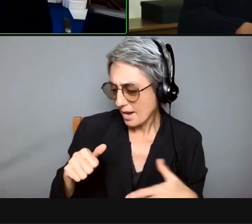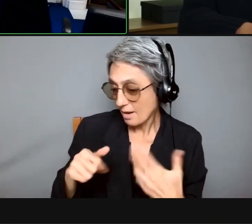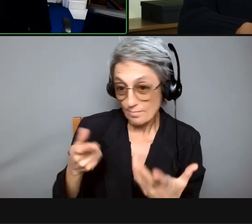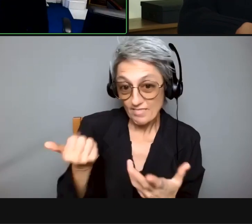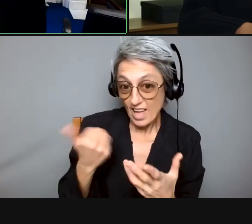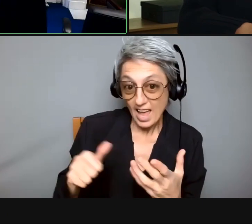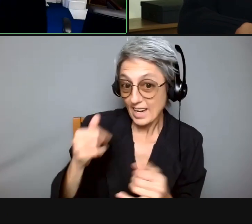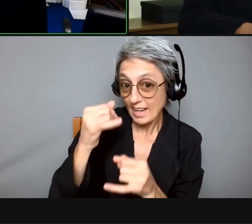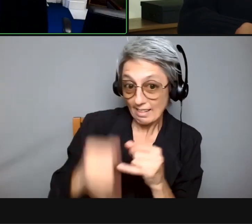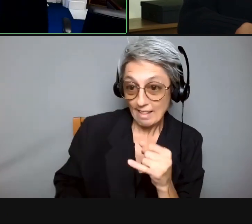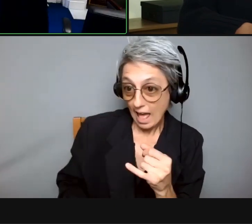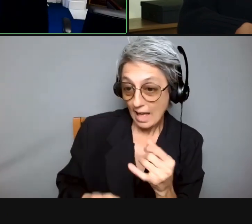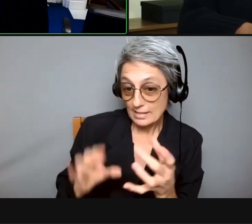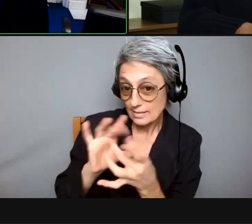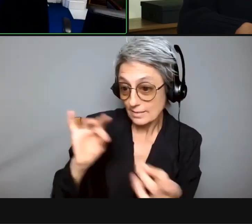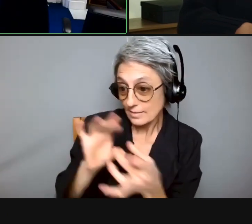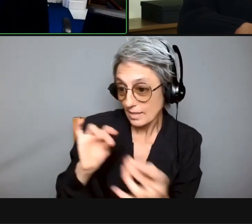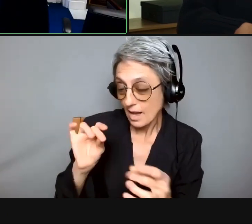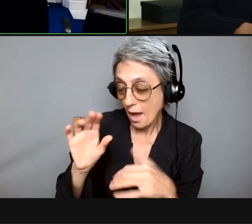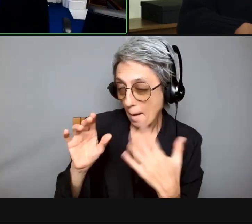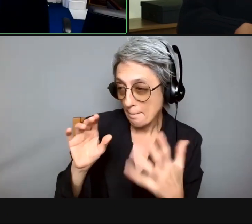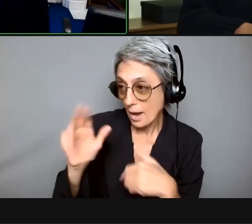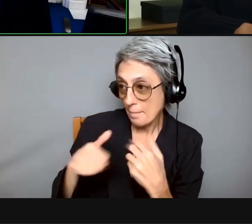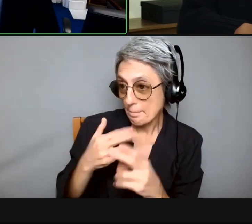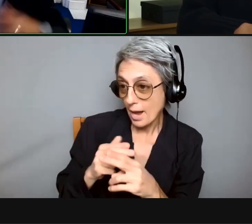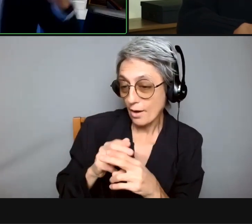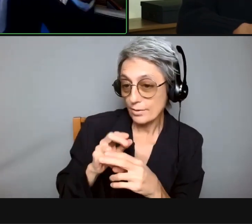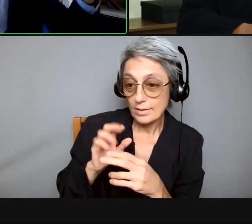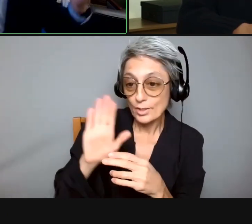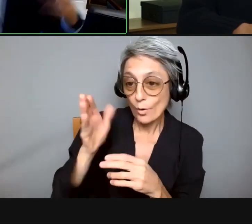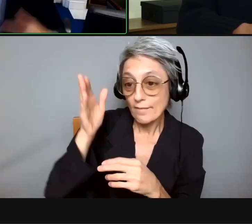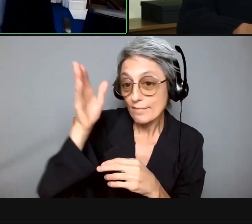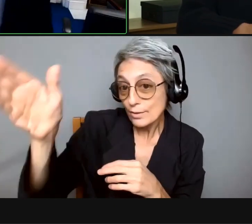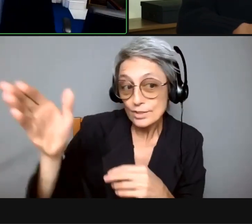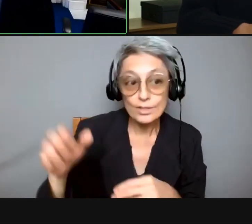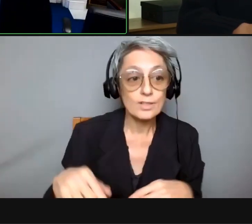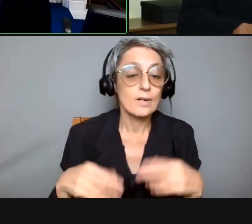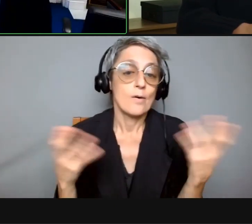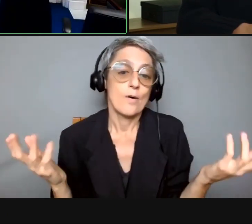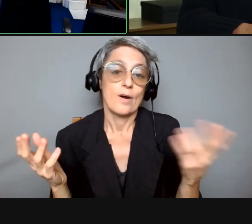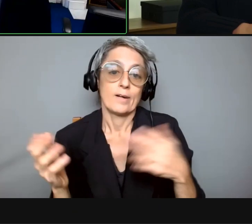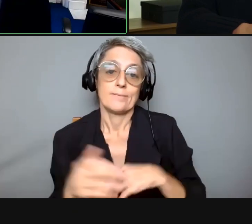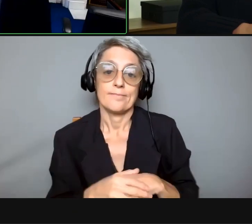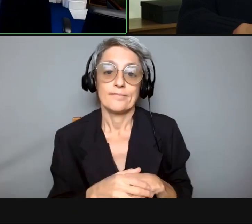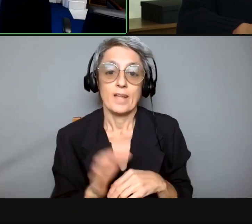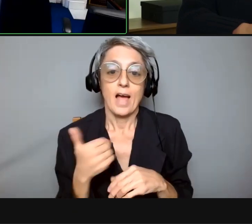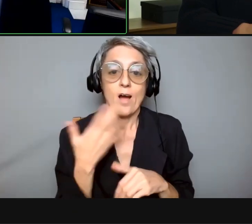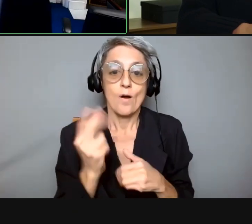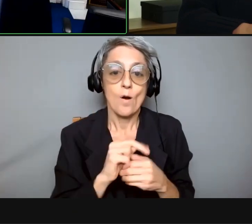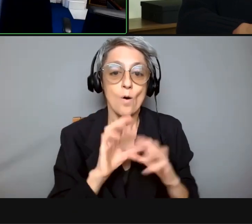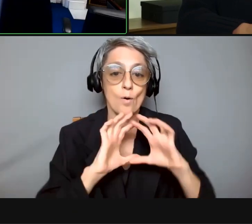about your pathway forward, our future collective pathway forward as we continue on our sustainability journey.